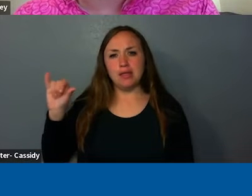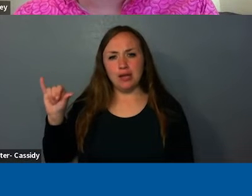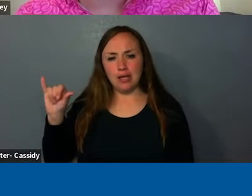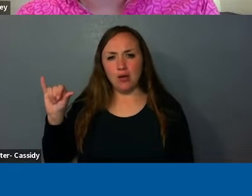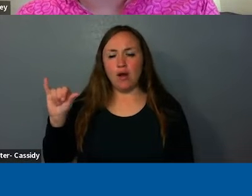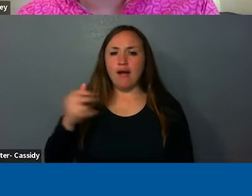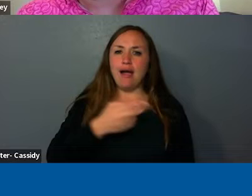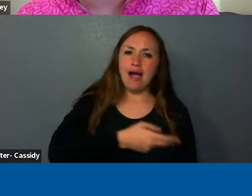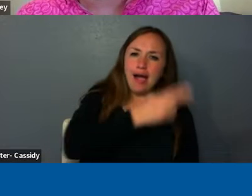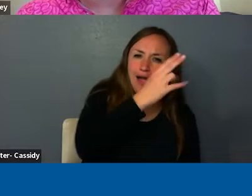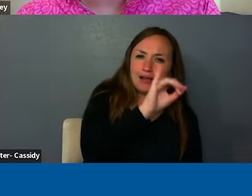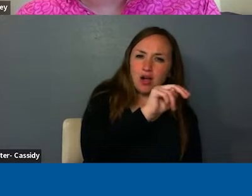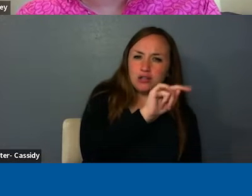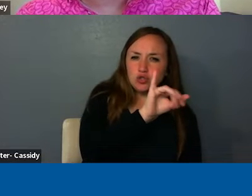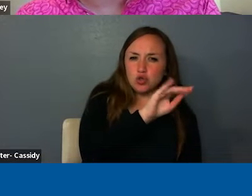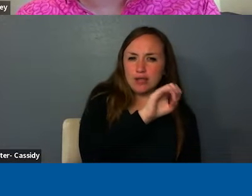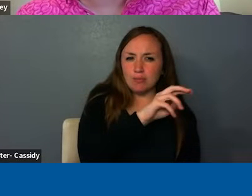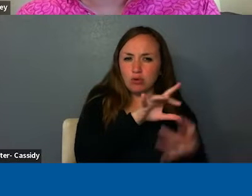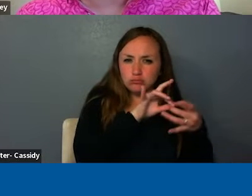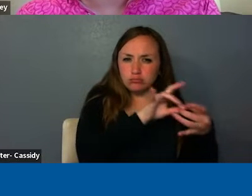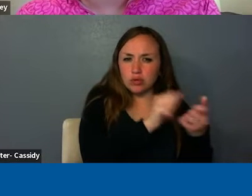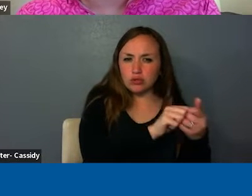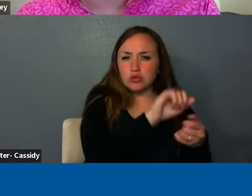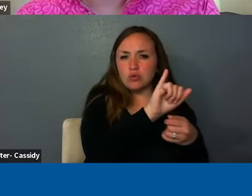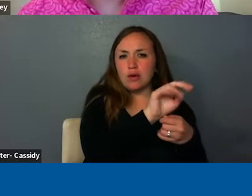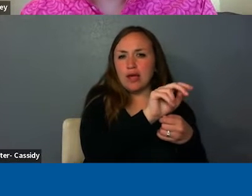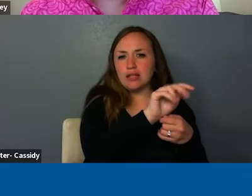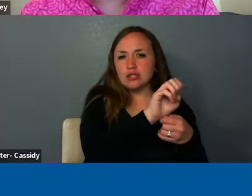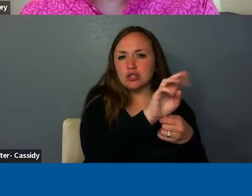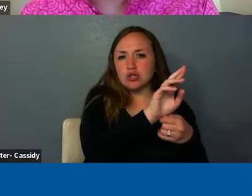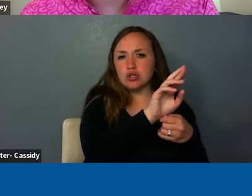whereas Microsoft Edge can support high contrast mode code.